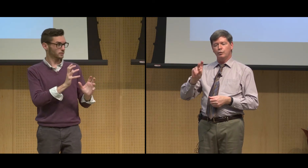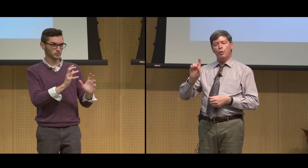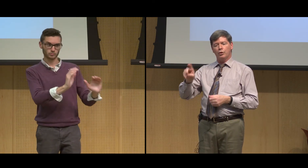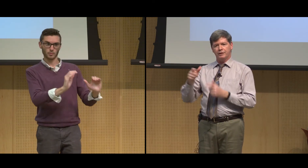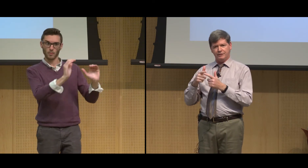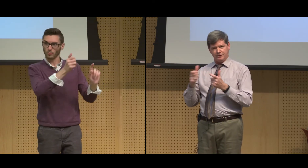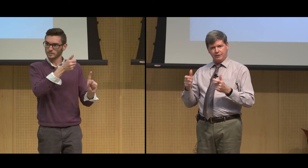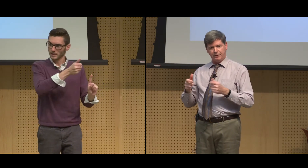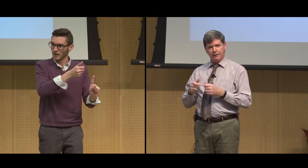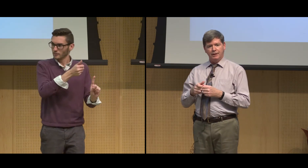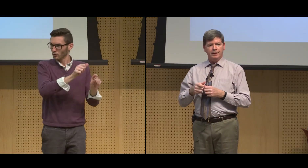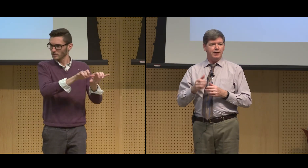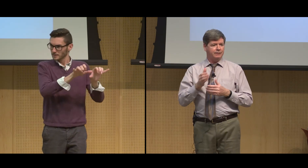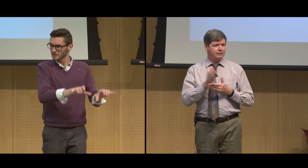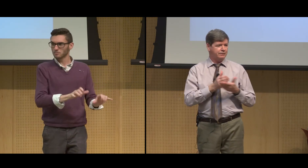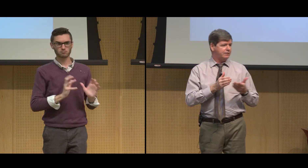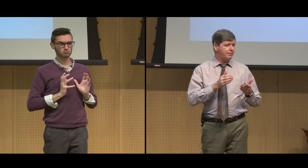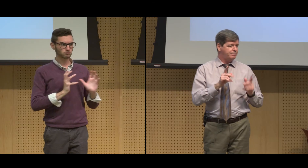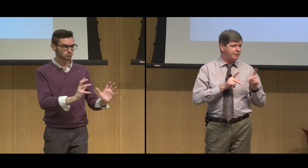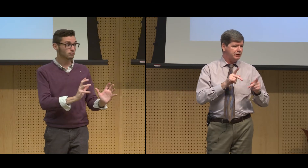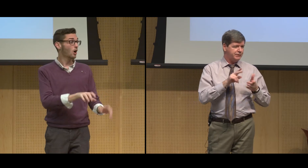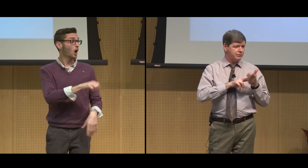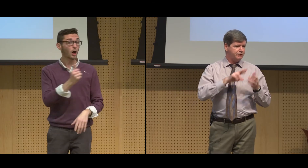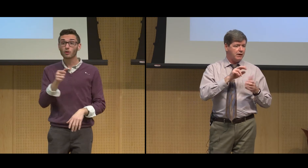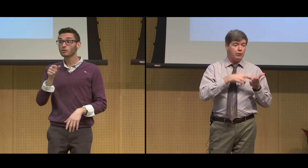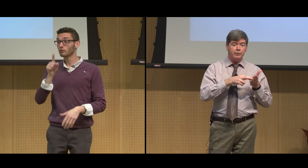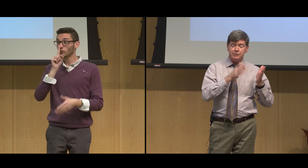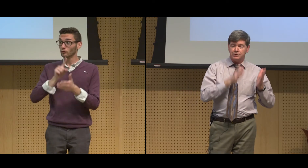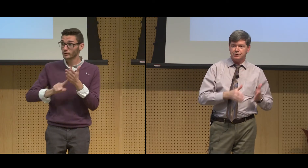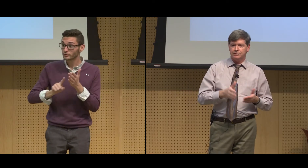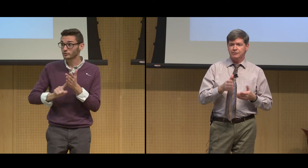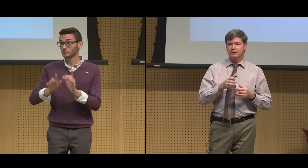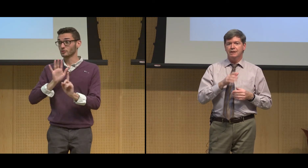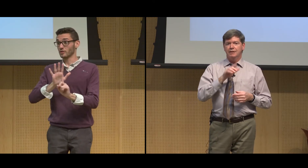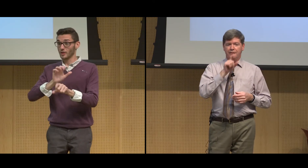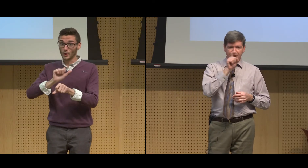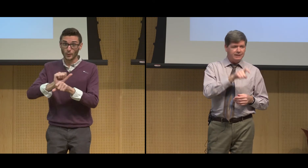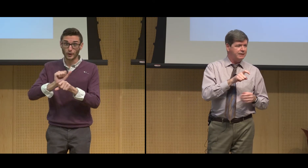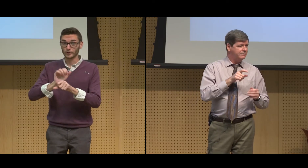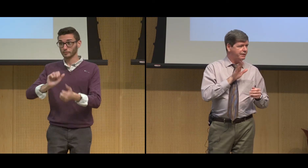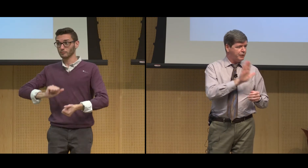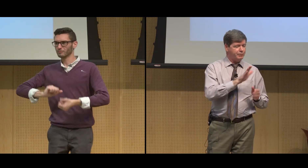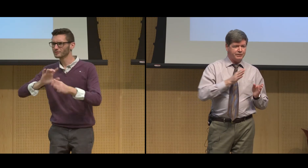and--and, uh, rewarded, et cetera, and some people at the U of R are researchers,